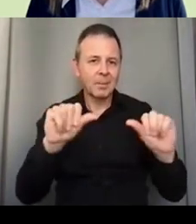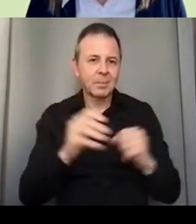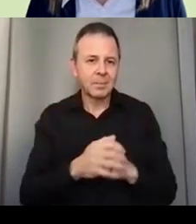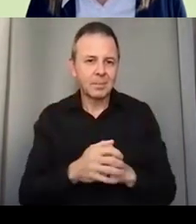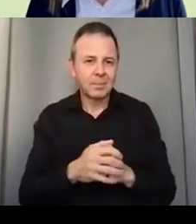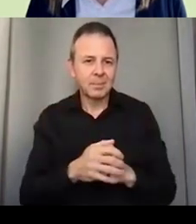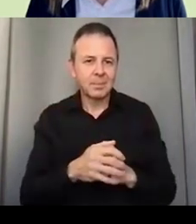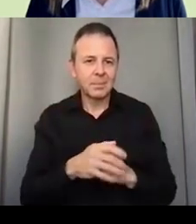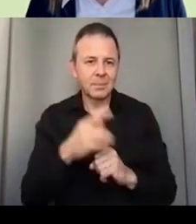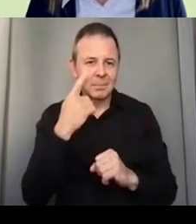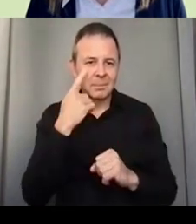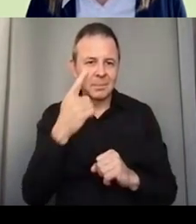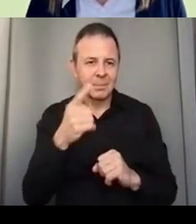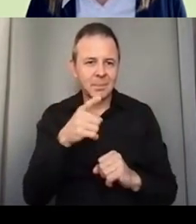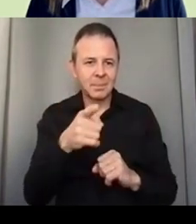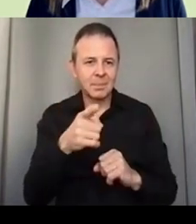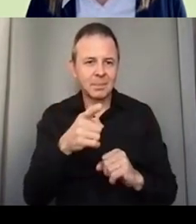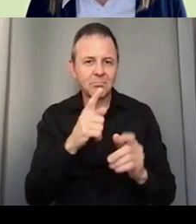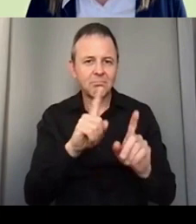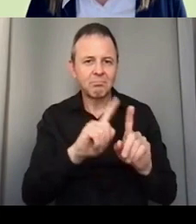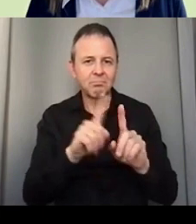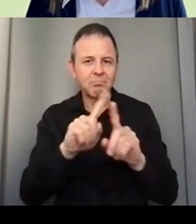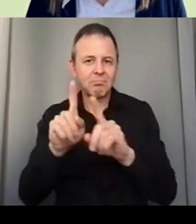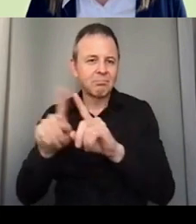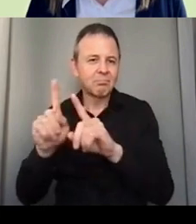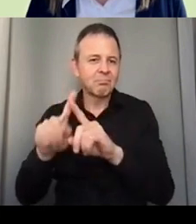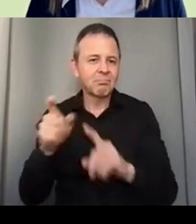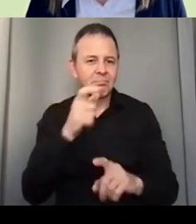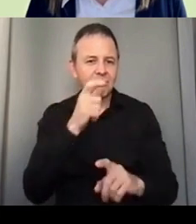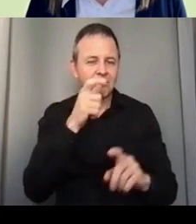can see lots of different terminology there what it used to be called you may